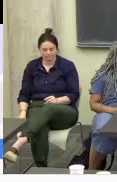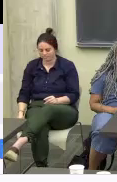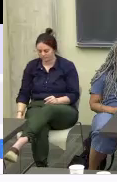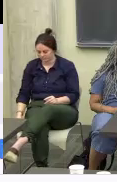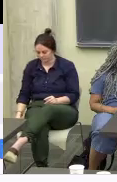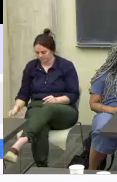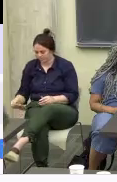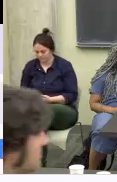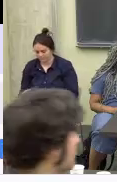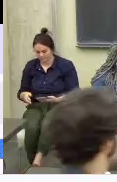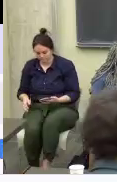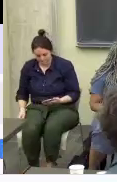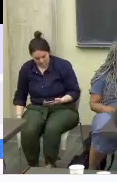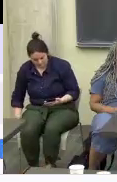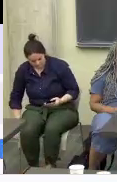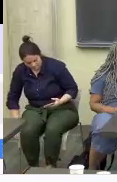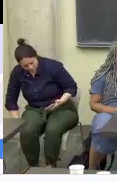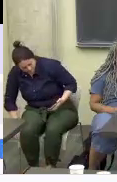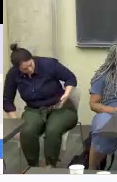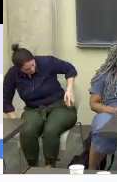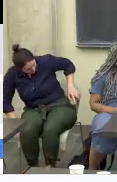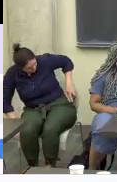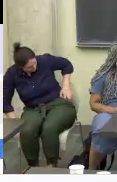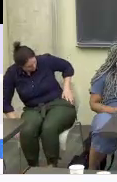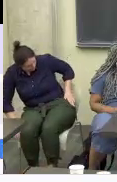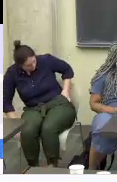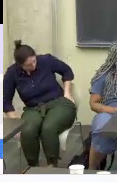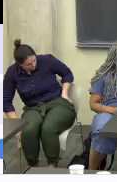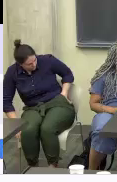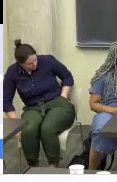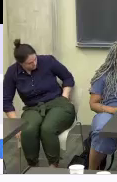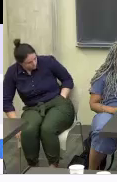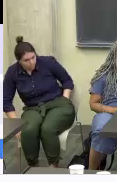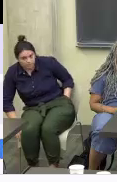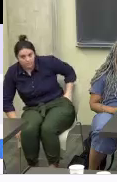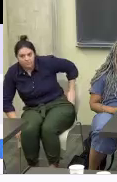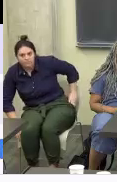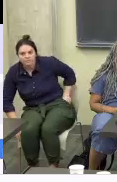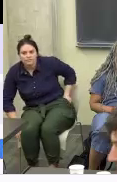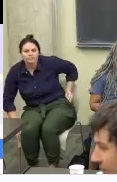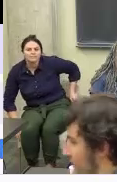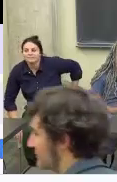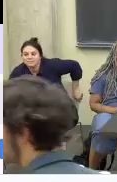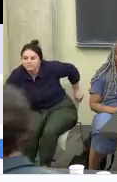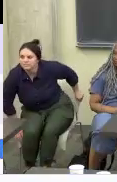Hello, everybody. Well, I think… What I've been,